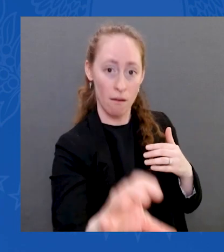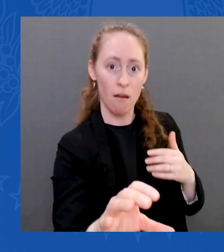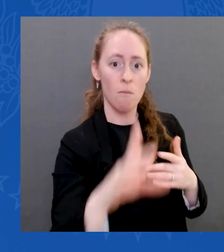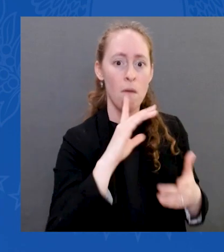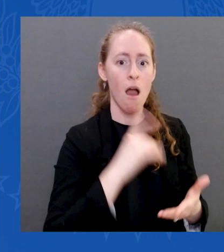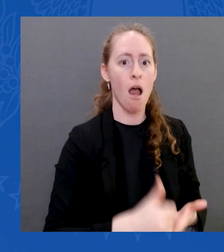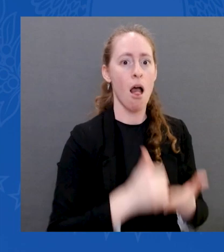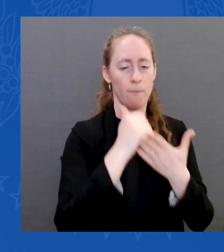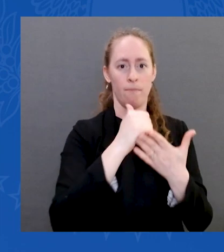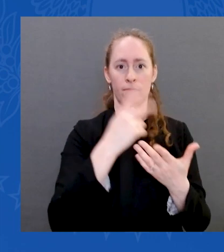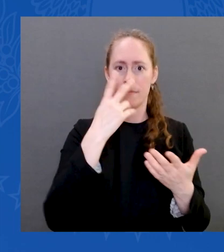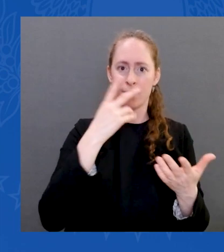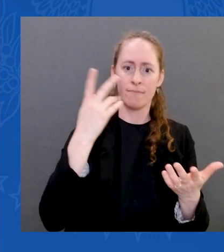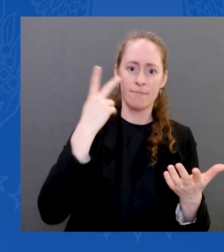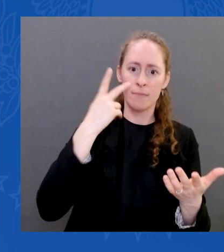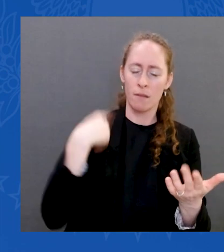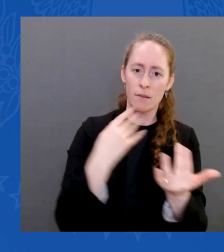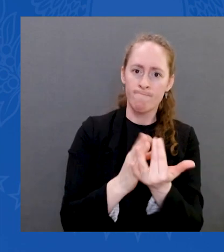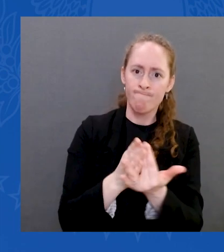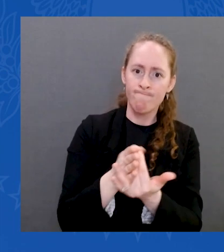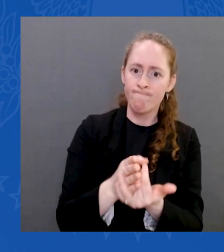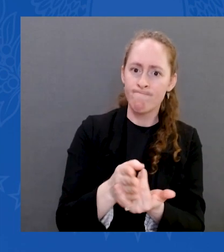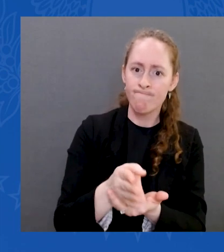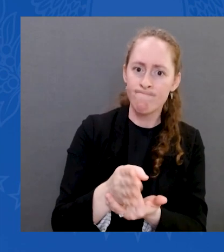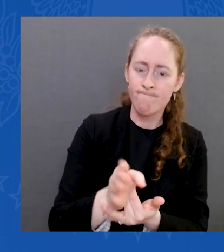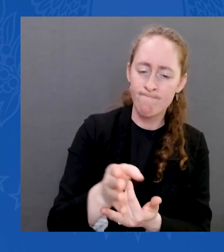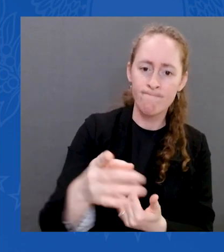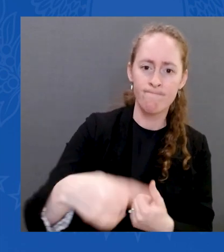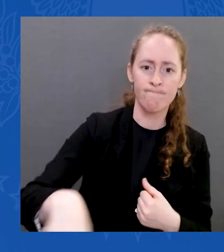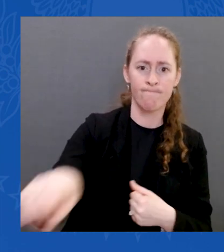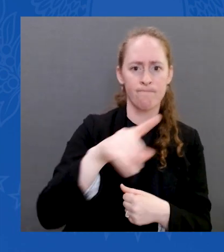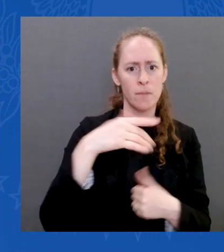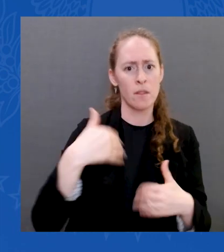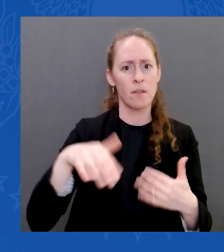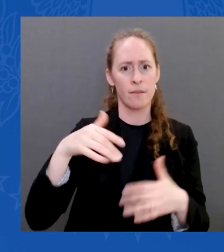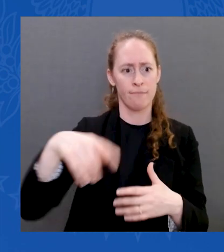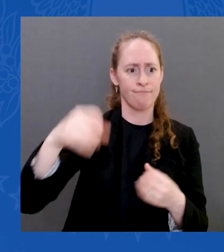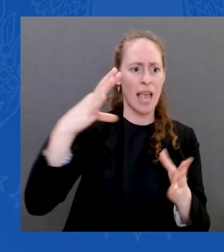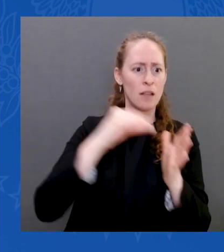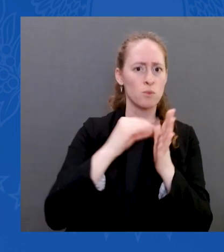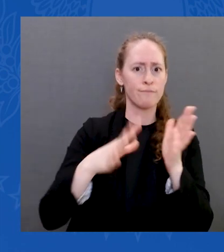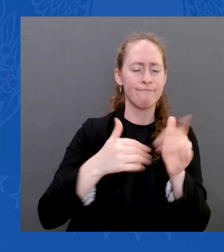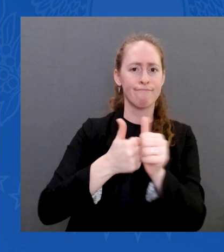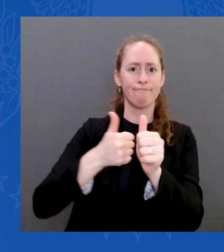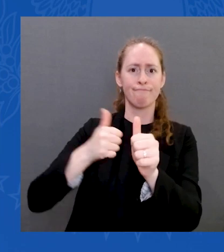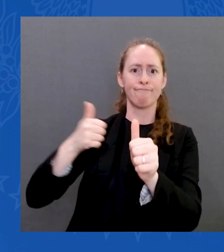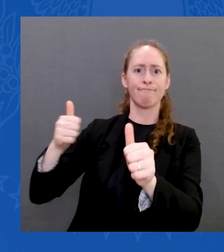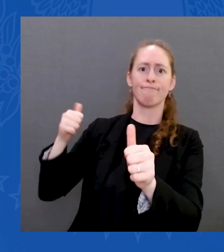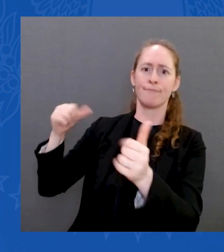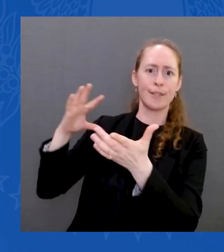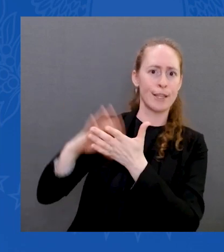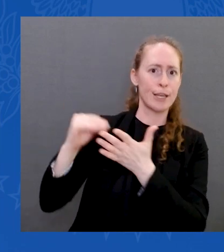As I've said, students have lost months of learning, particularly reading and math. It's not just academic skills they've fallen behind on,